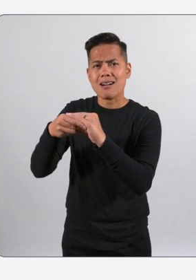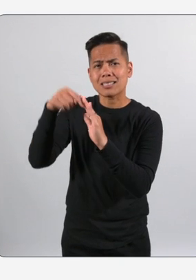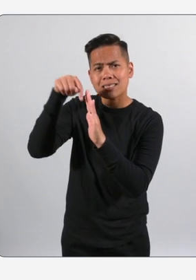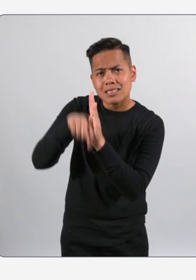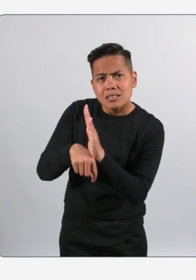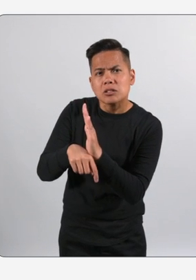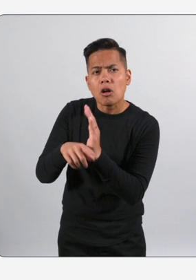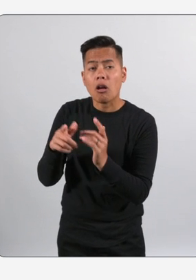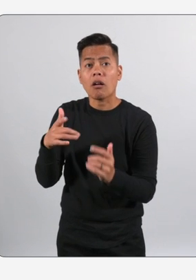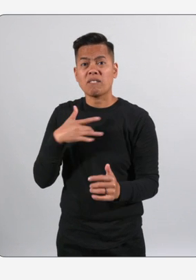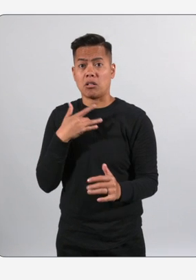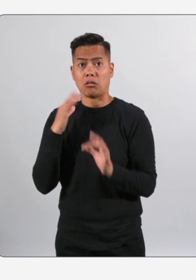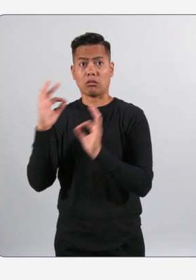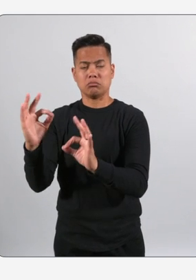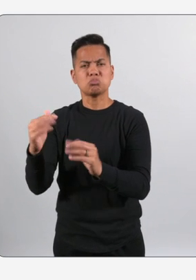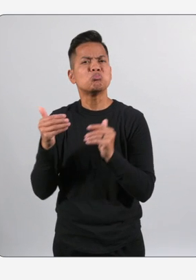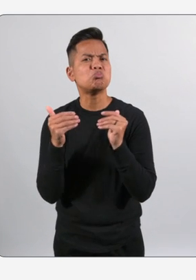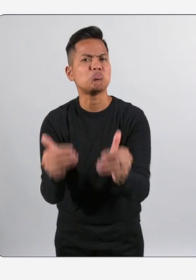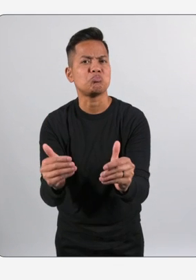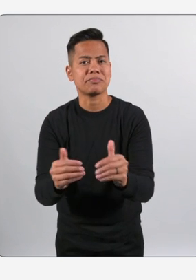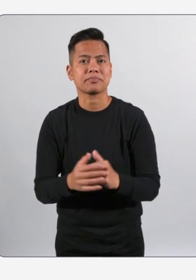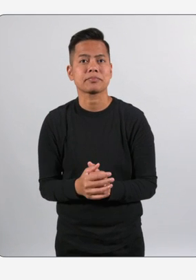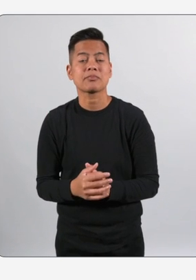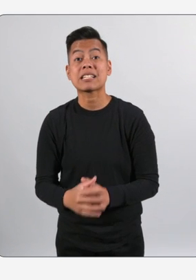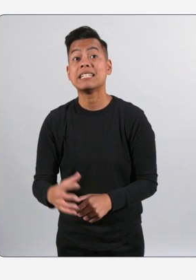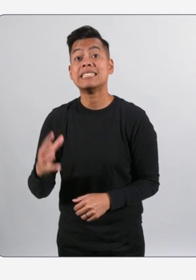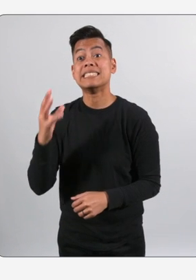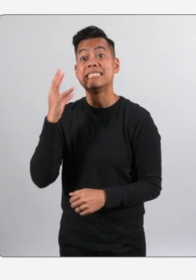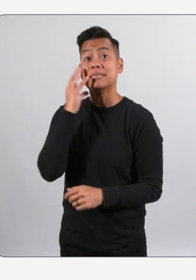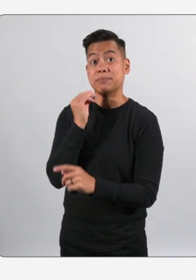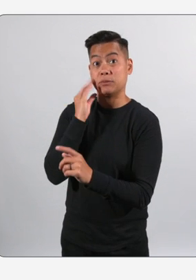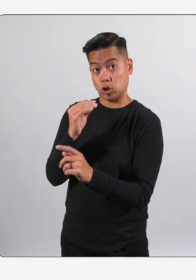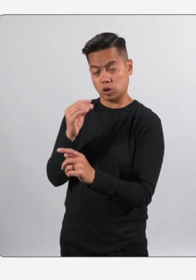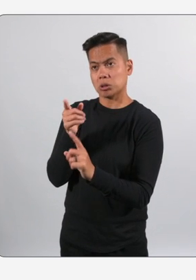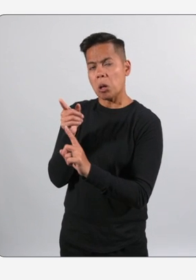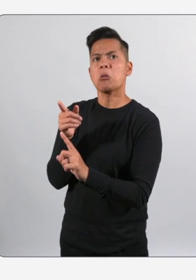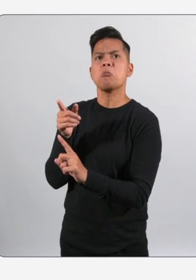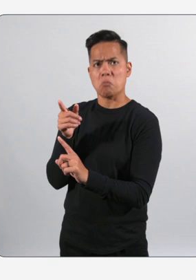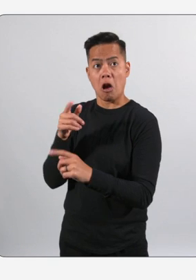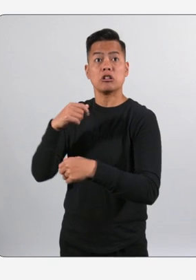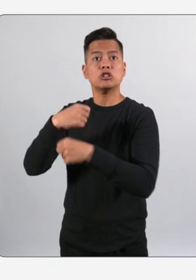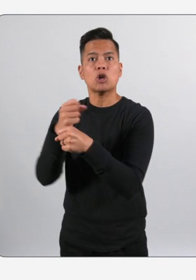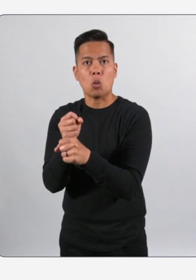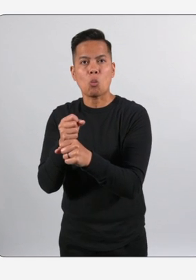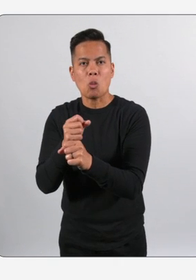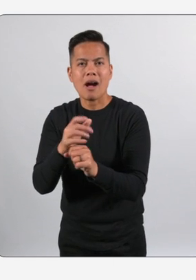ahead. The experience then generates elements for your campaign, here starting with keywords.